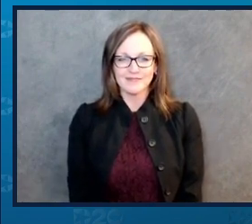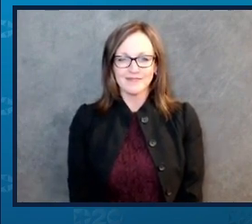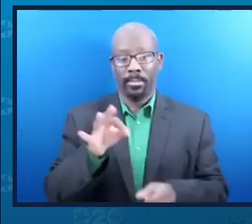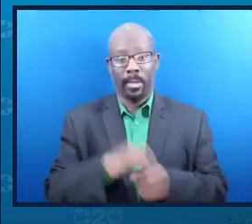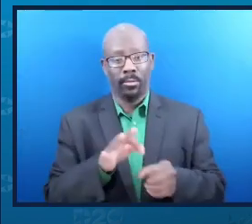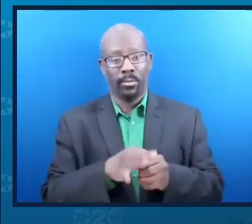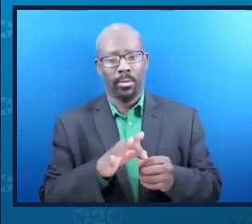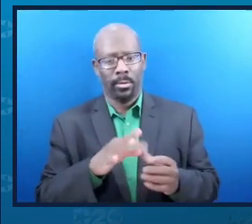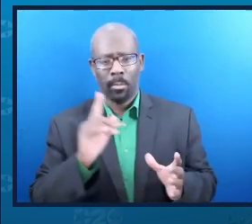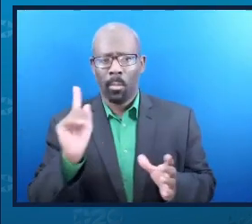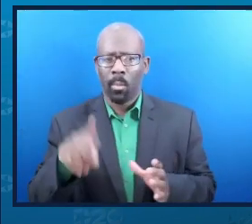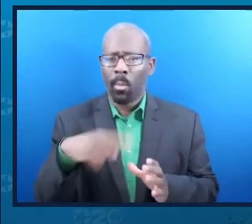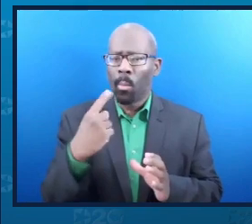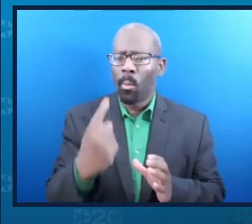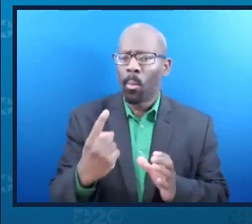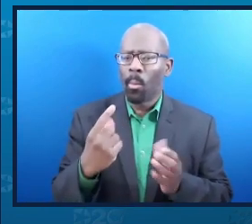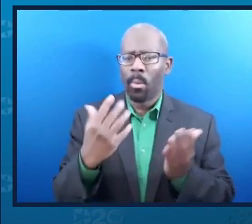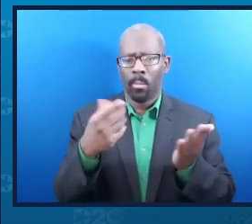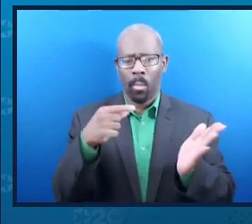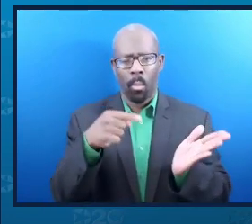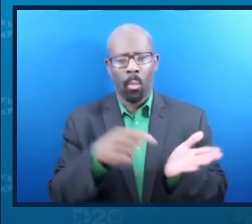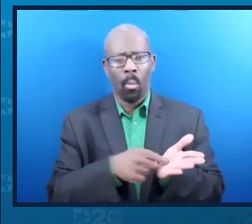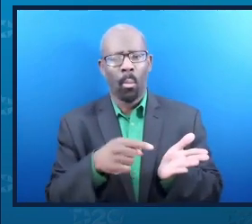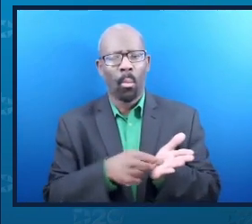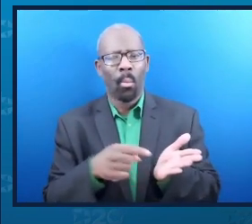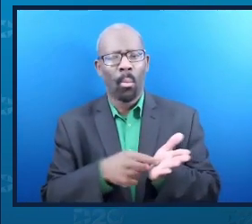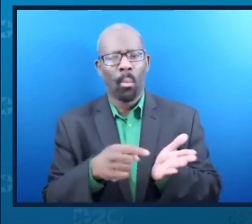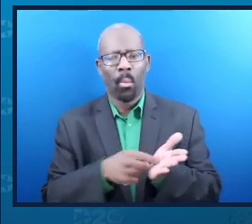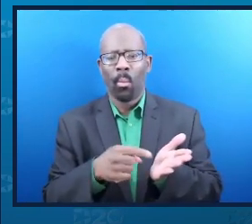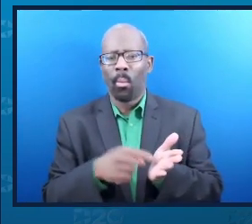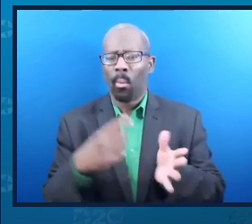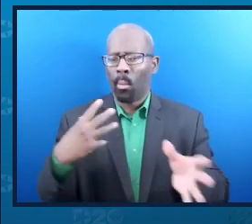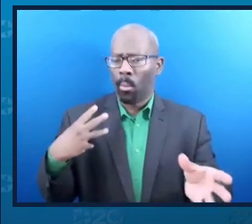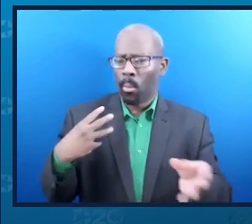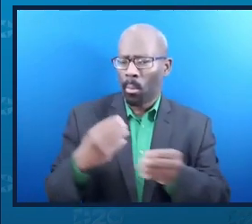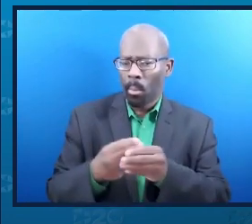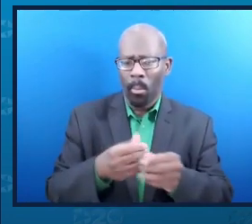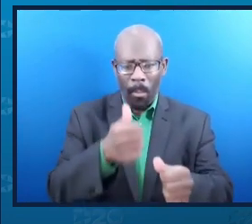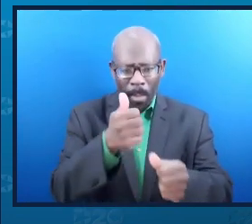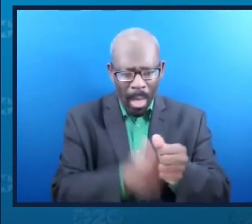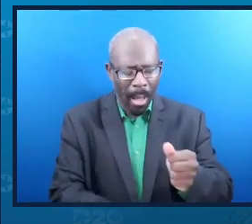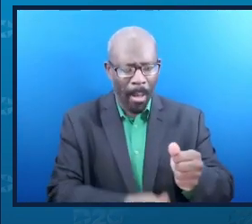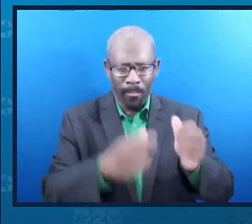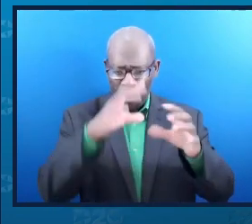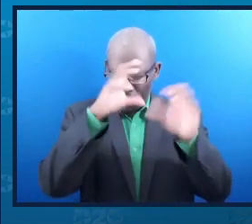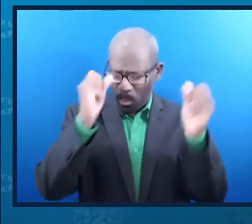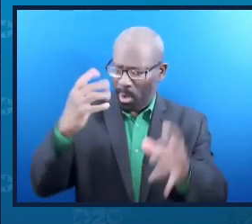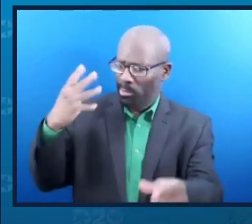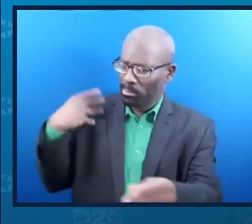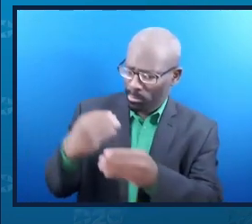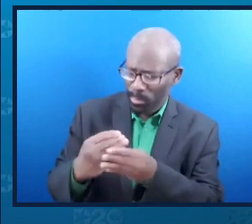THE MORNING AFTER THE LAST ELECTION, WE OWE DONALD TRUMP A MINE AND A CHANCE TO LEAD.